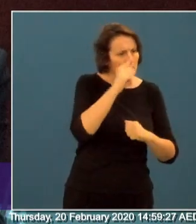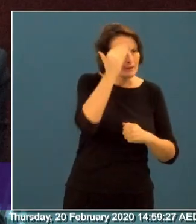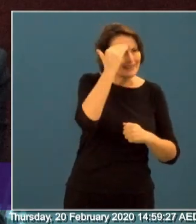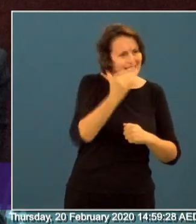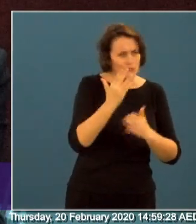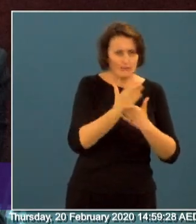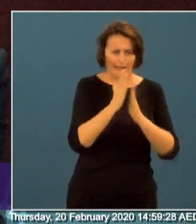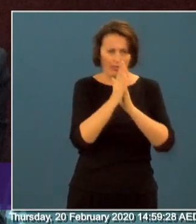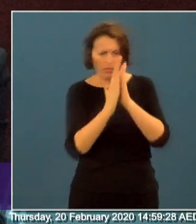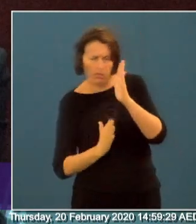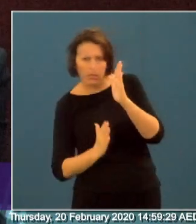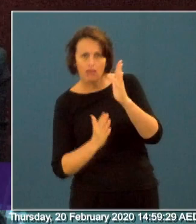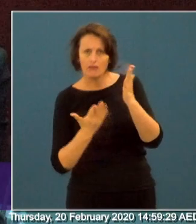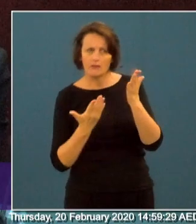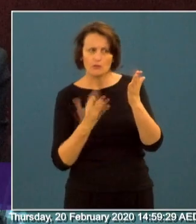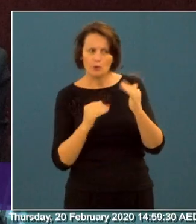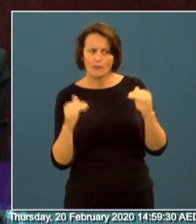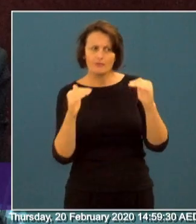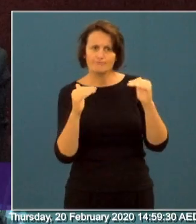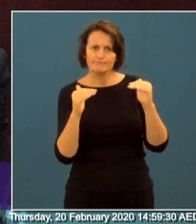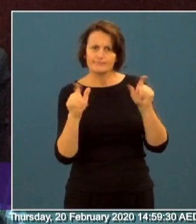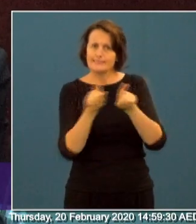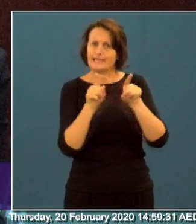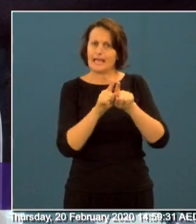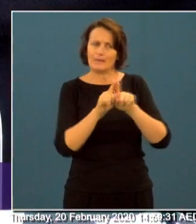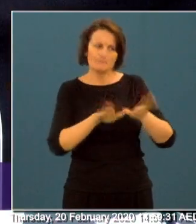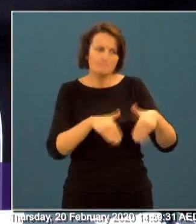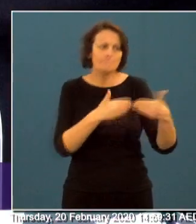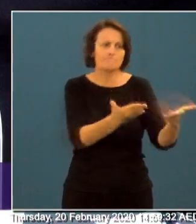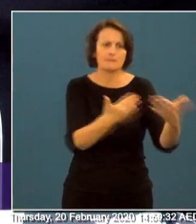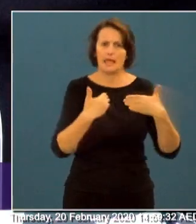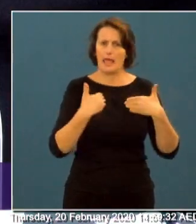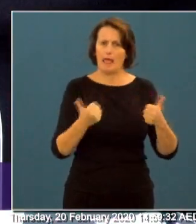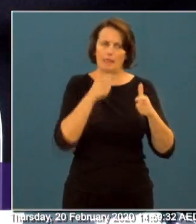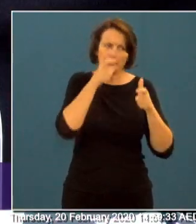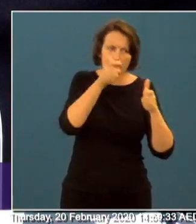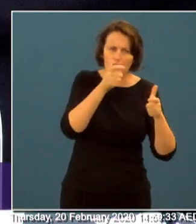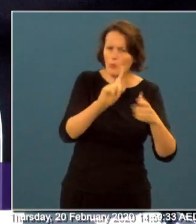with intellectual disability or developmental disability and the way they manifest themselves in the health system?